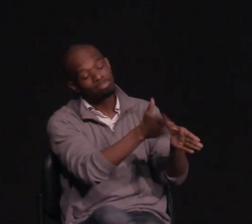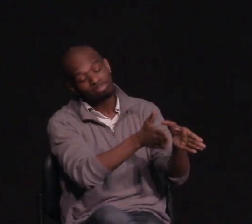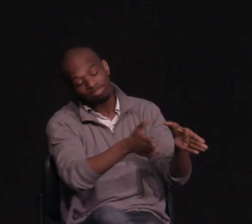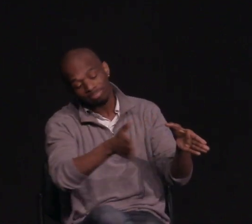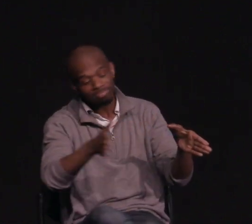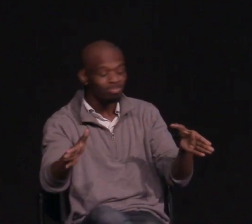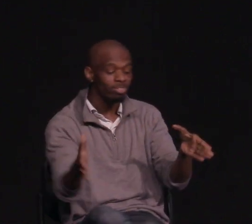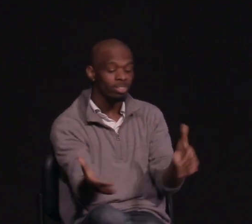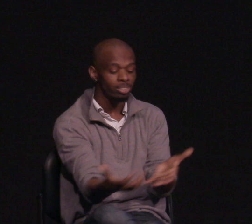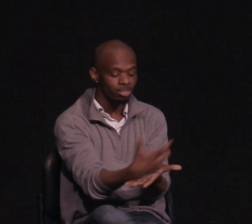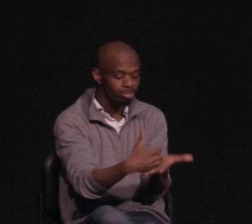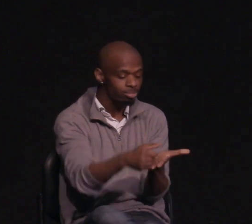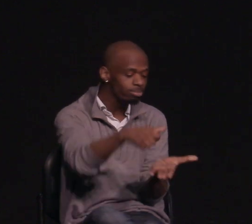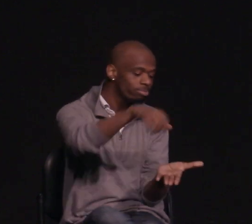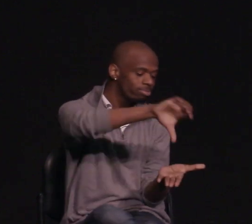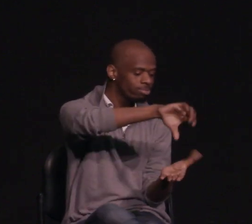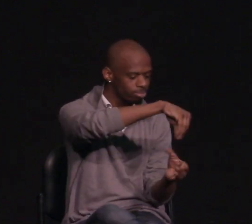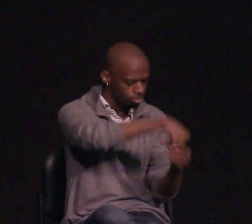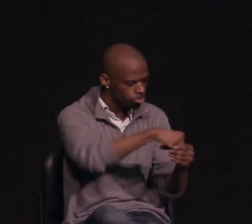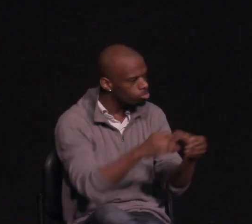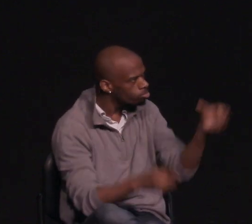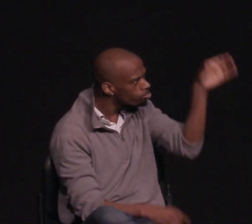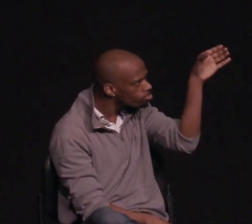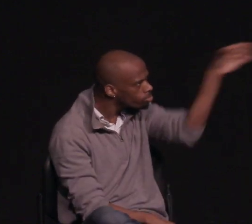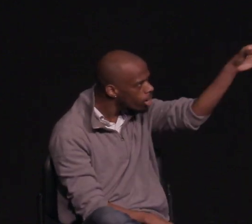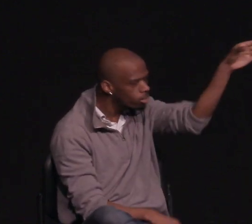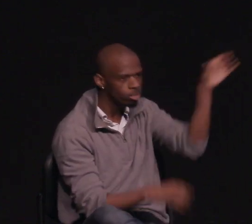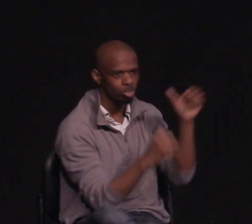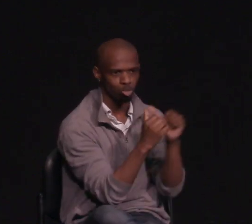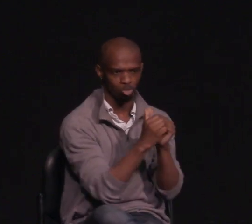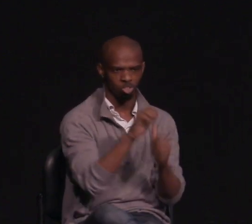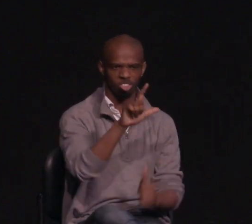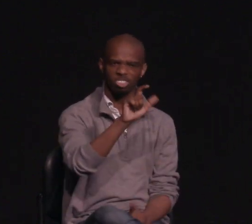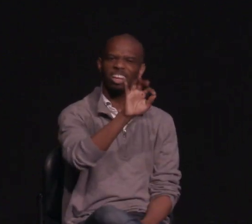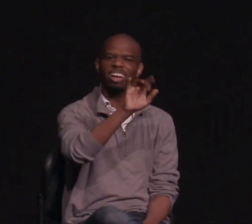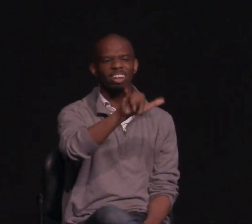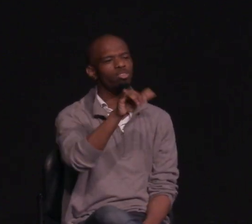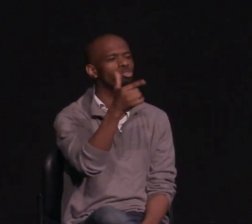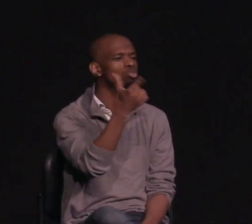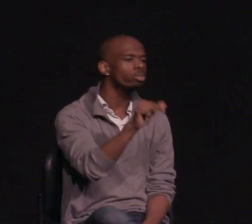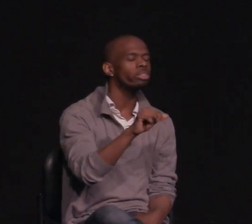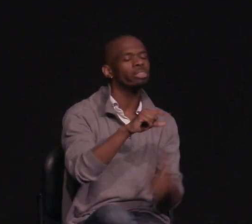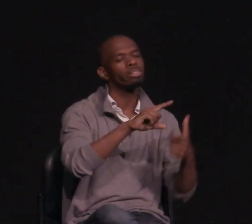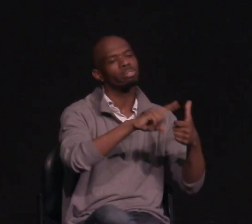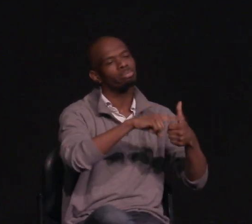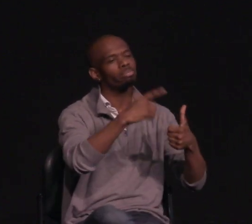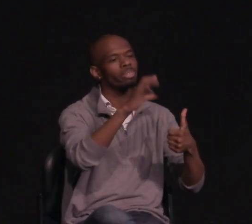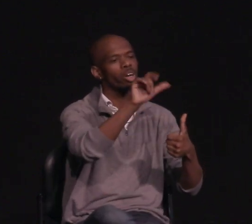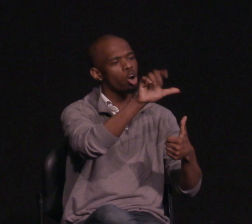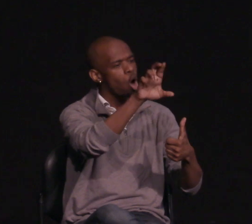then served as a relish with leafy greens: collards, mustards, turnips, kale, dandelions.